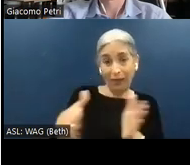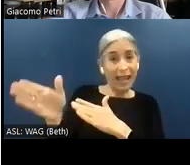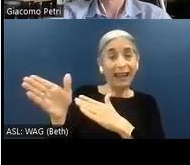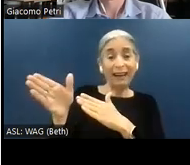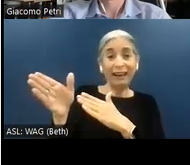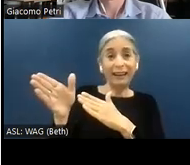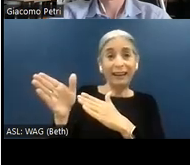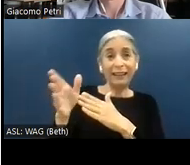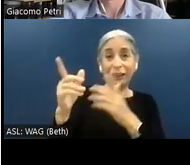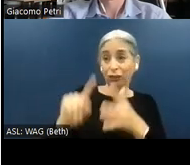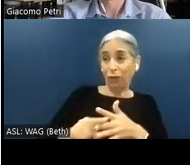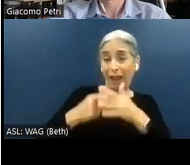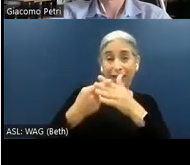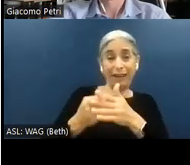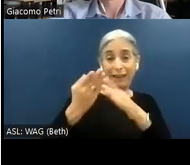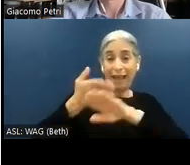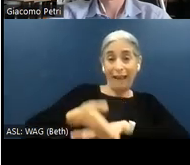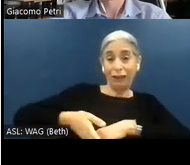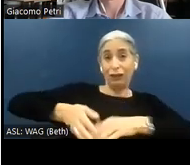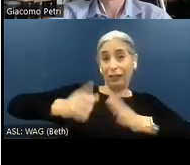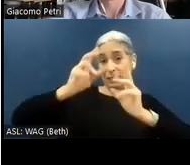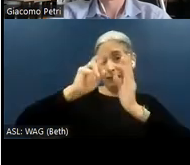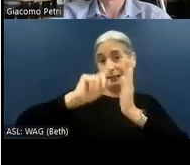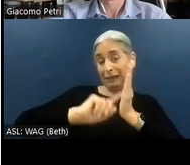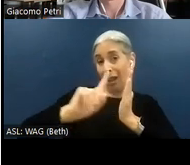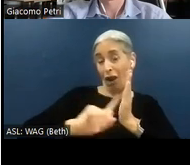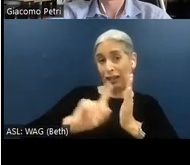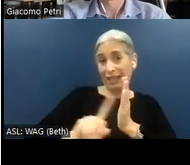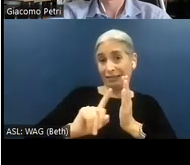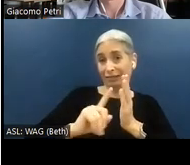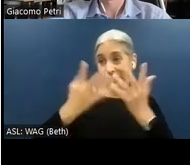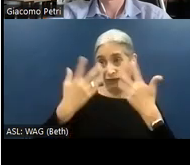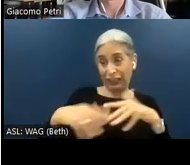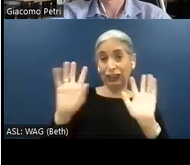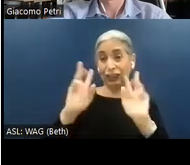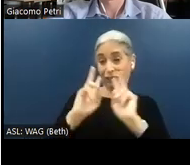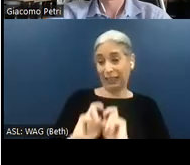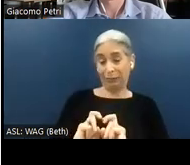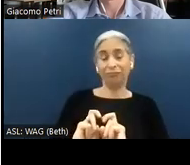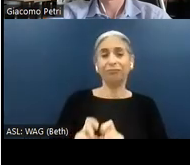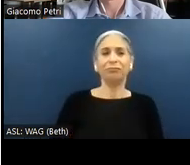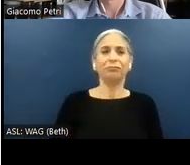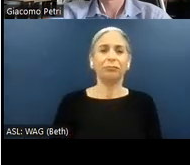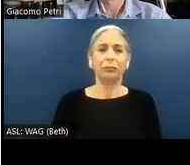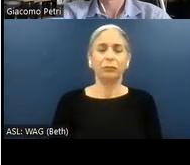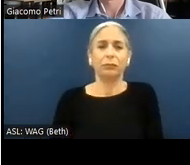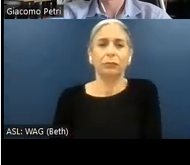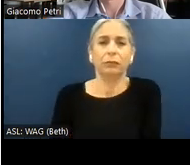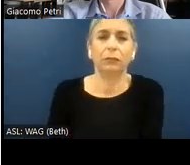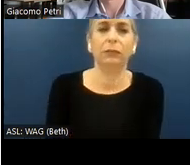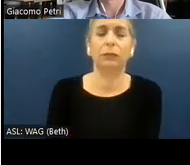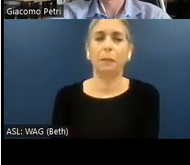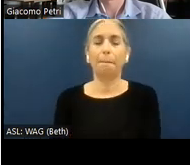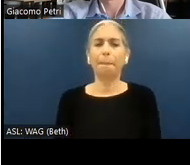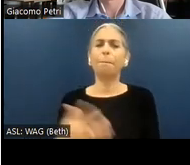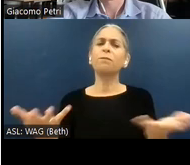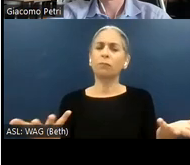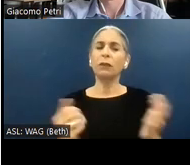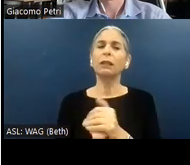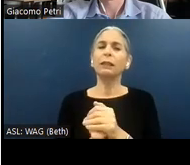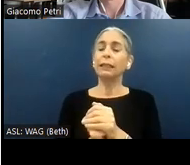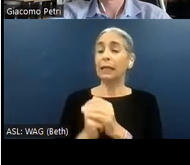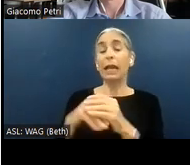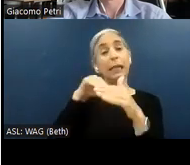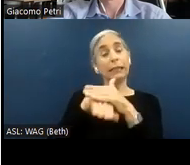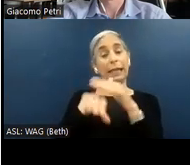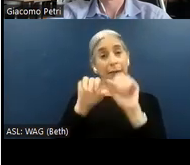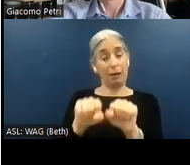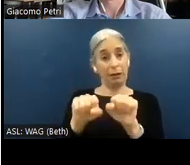activate after the reception of the audit. When we talk about accessibility, another